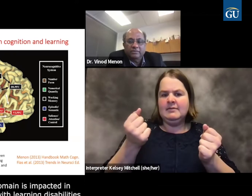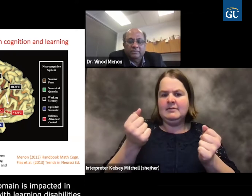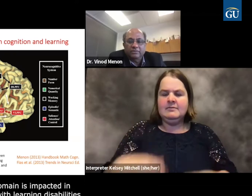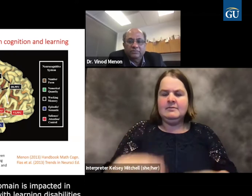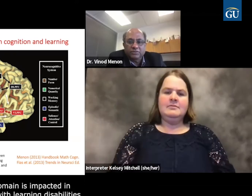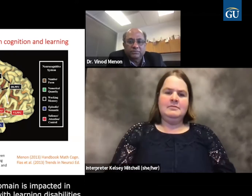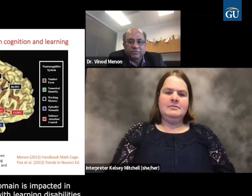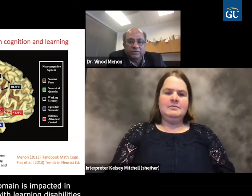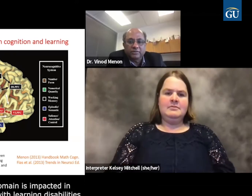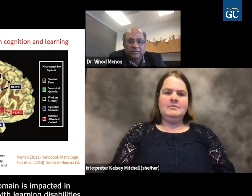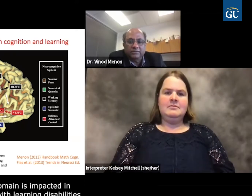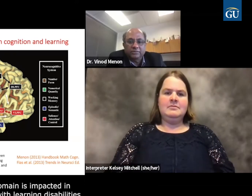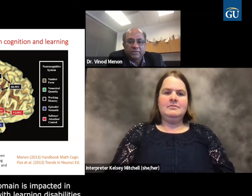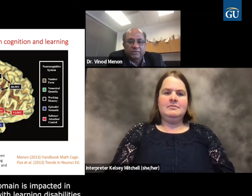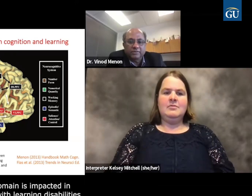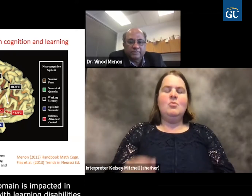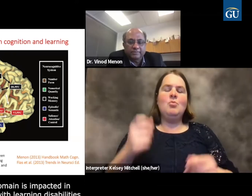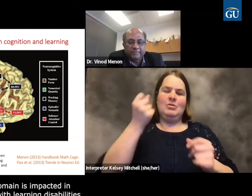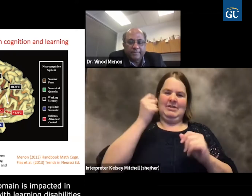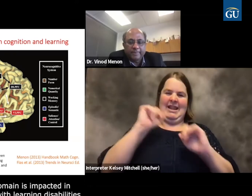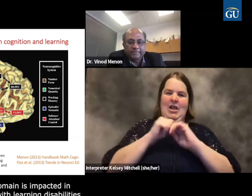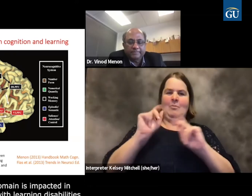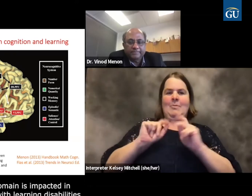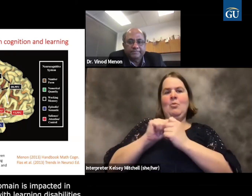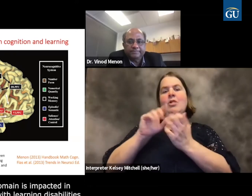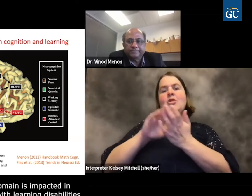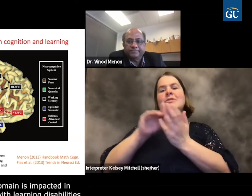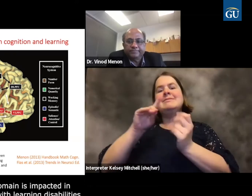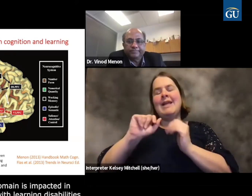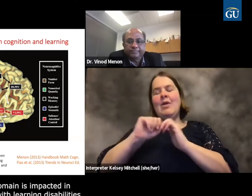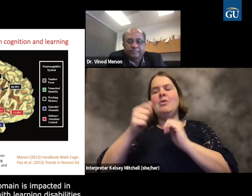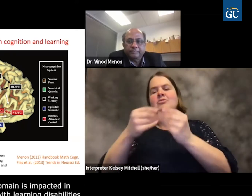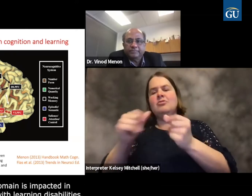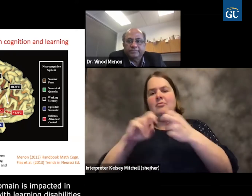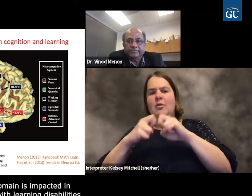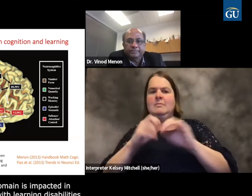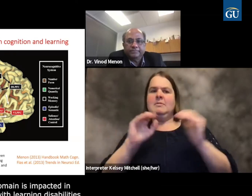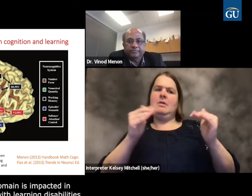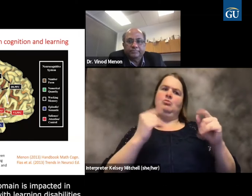is impacted in individuals with learning disabilities